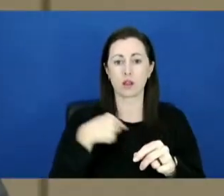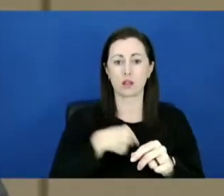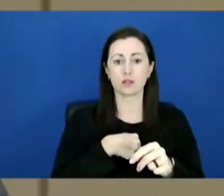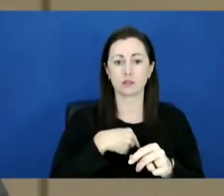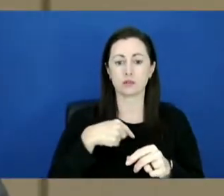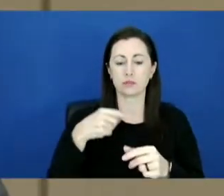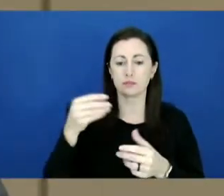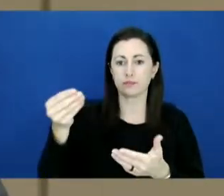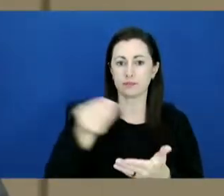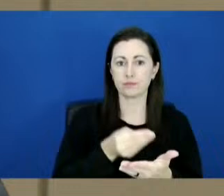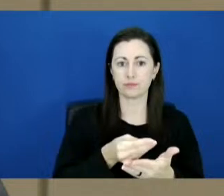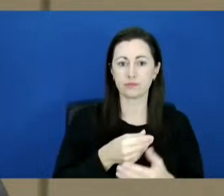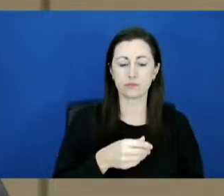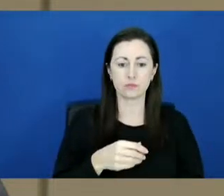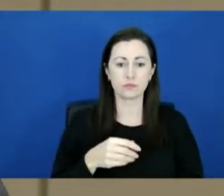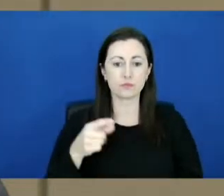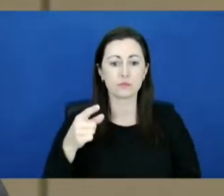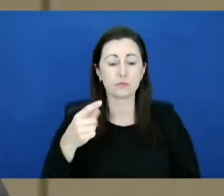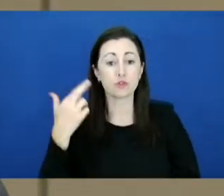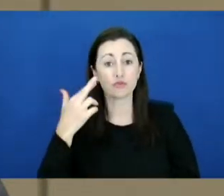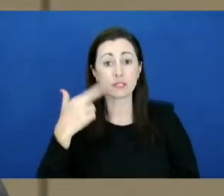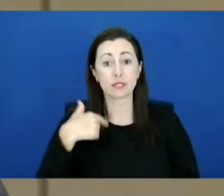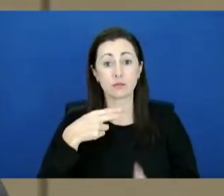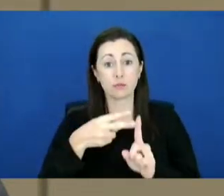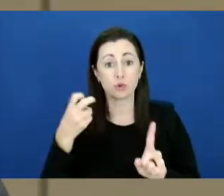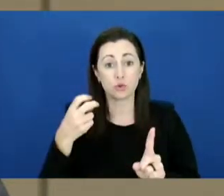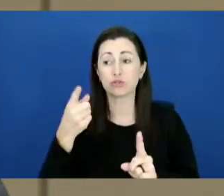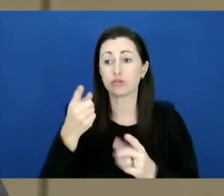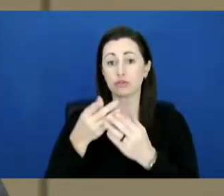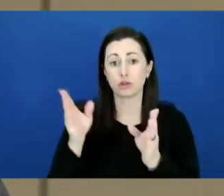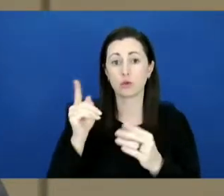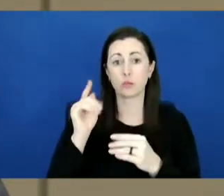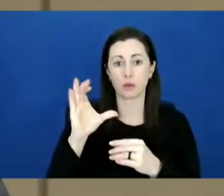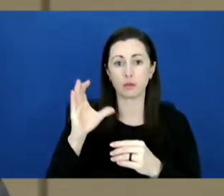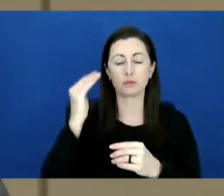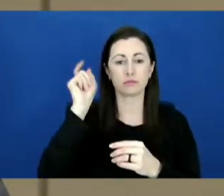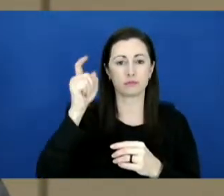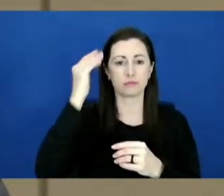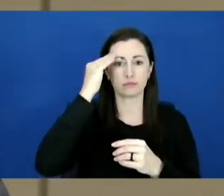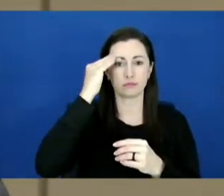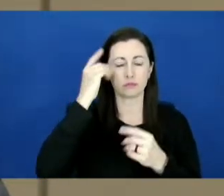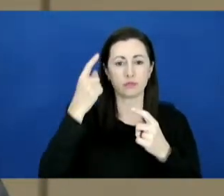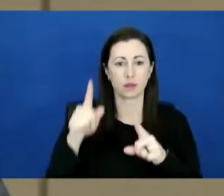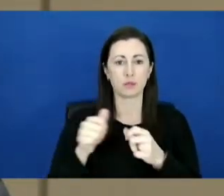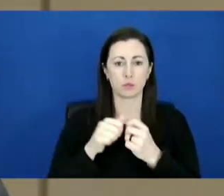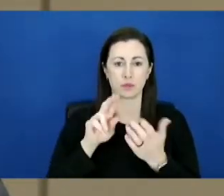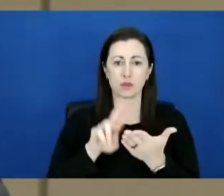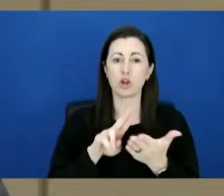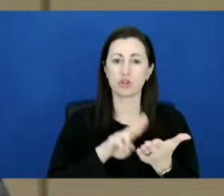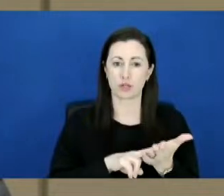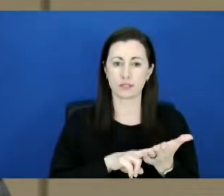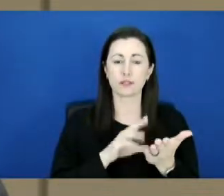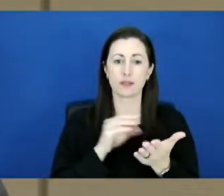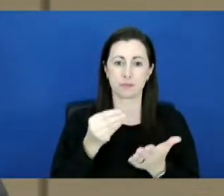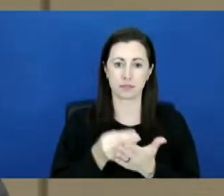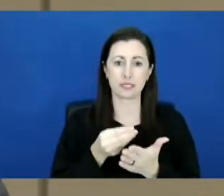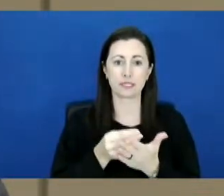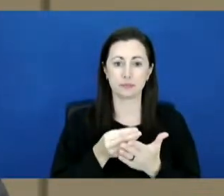GRANT DOLLARS THAT WE DO NOT